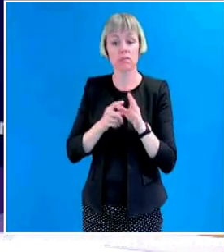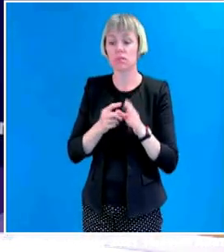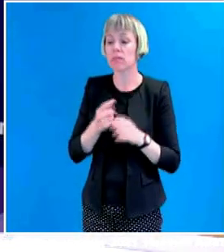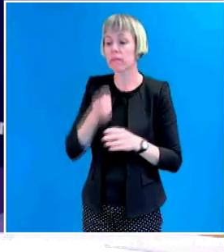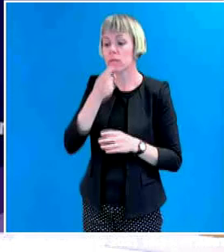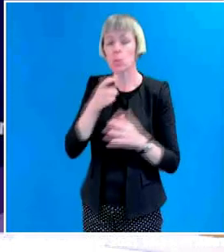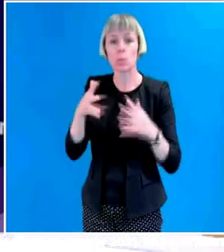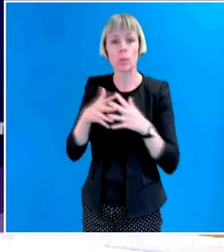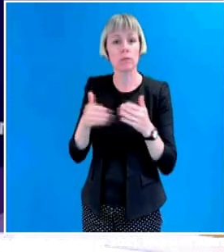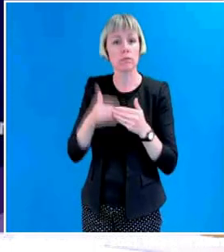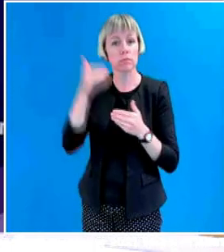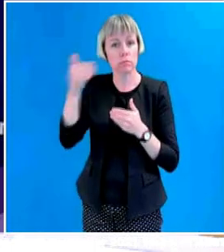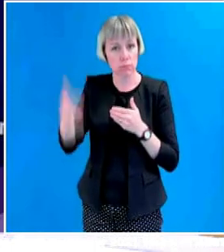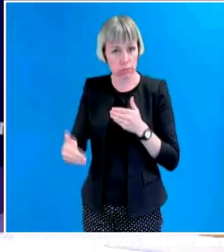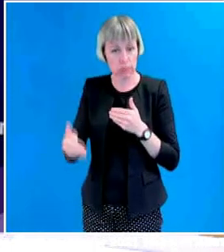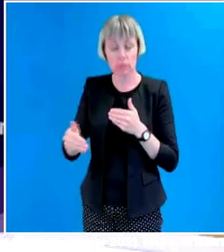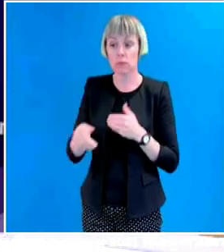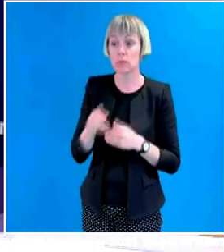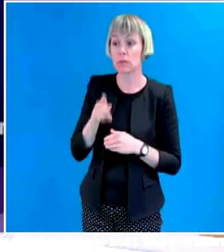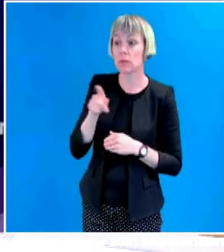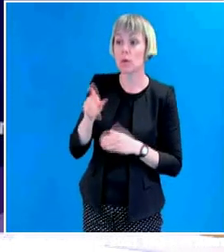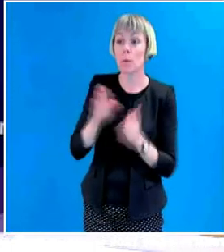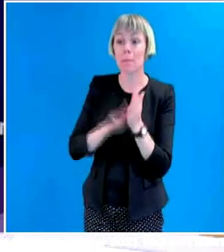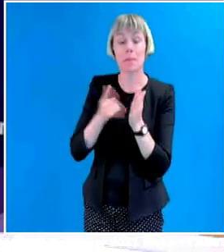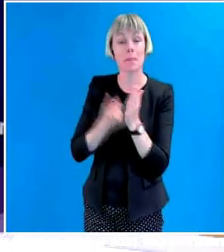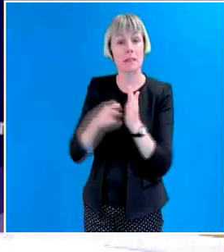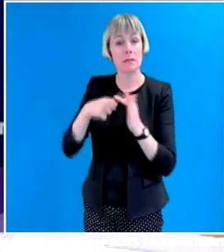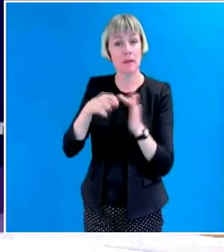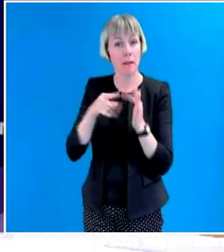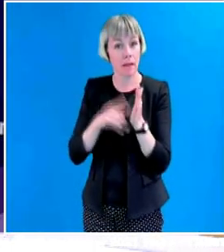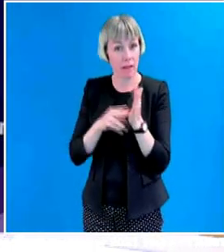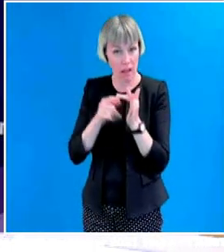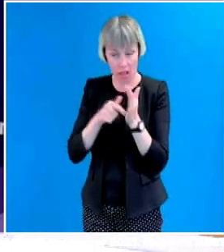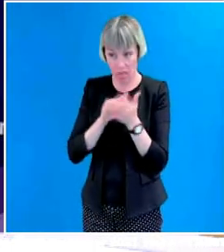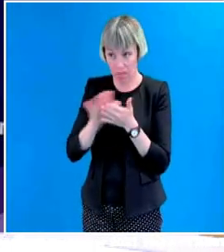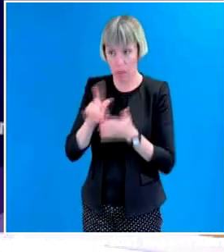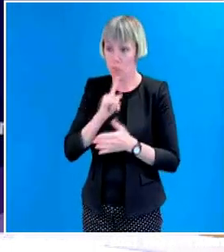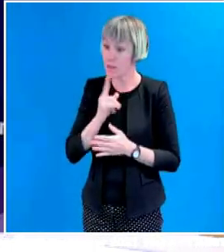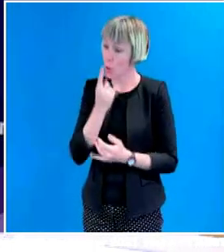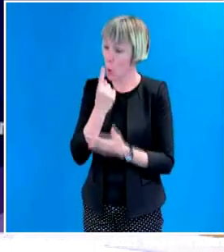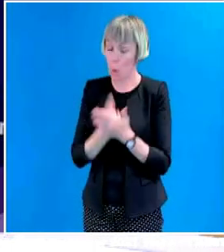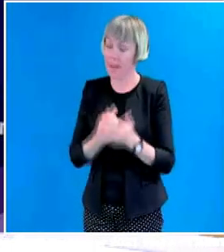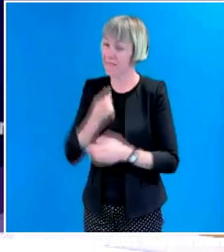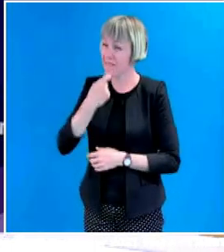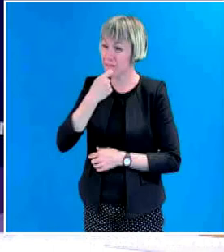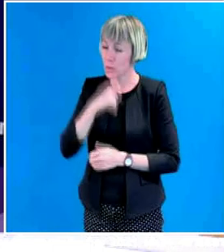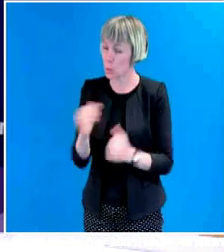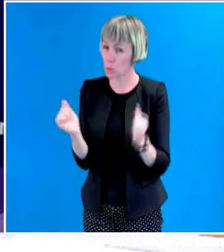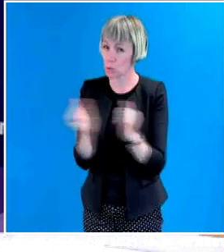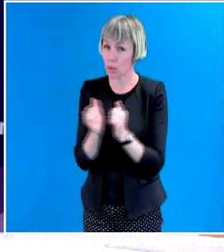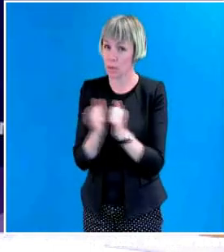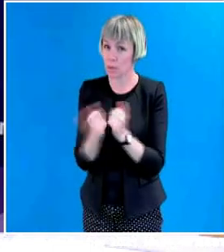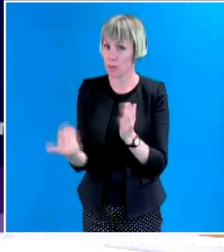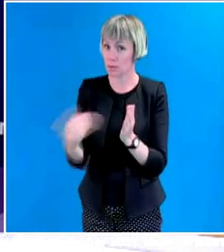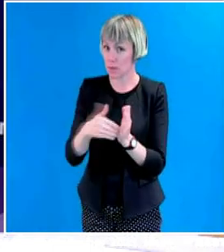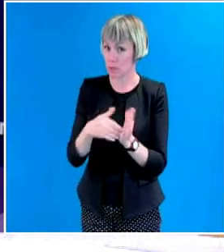Mr Kennett, as you have heard, I have noted that you have indicated that there will only be a couple of documents that come into that category.